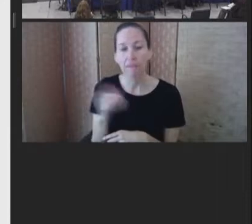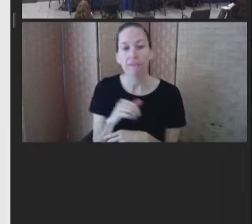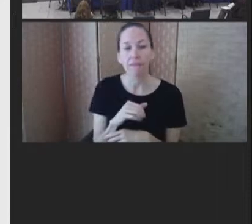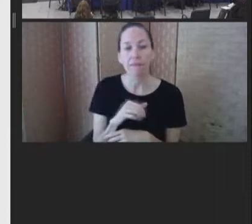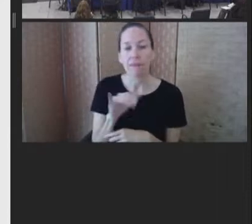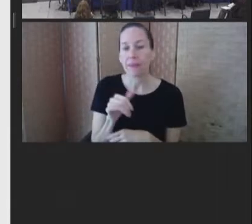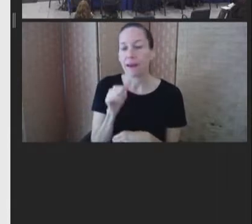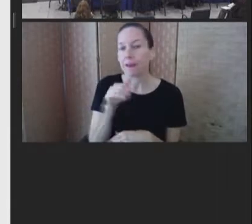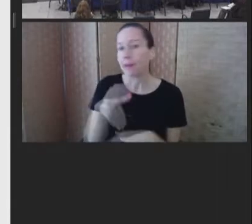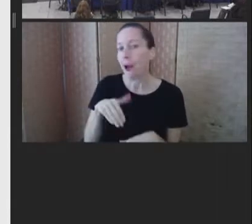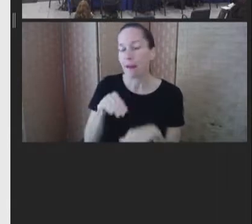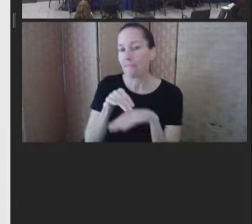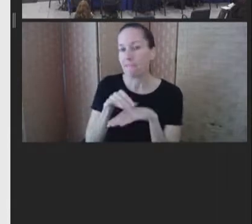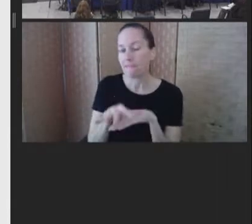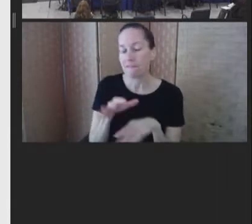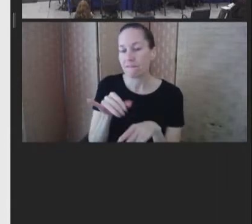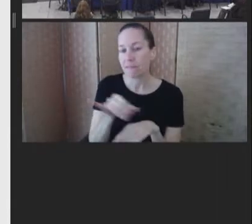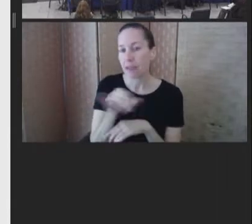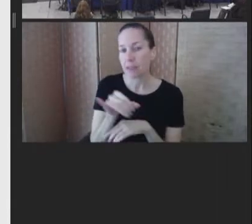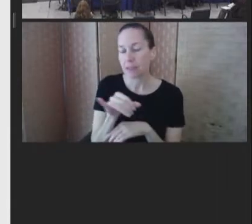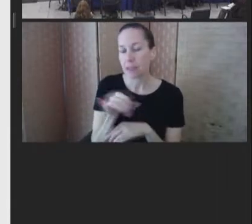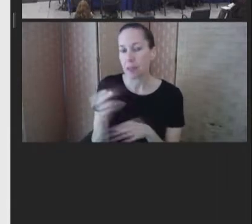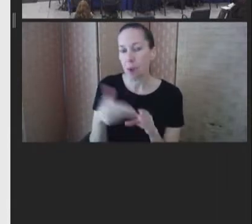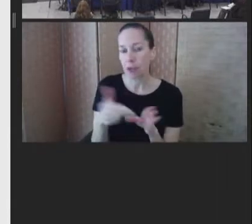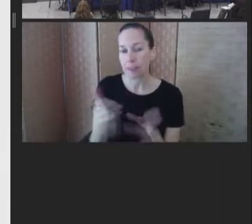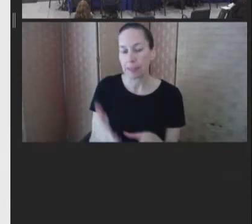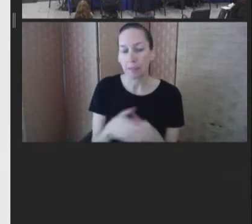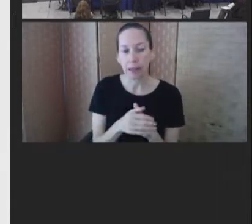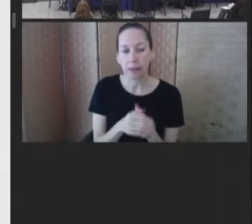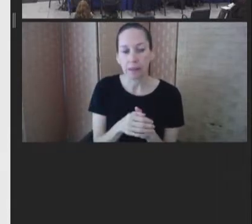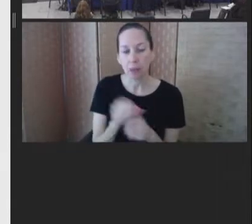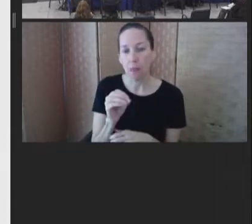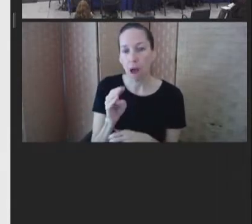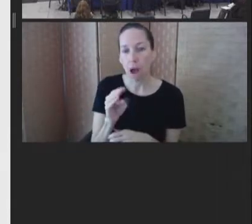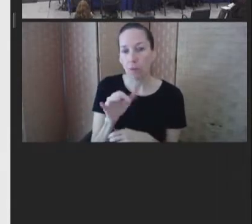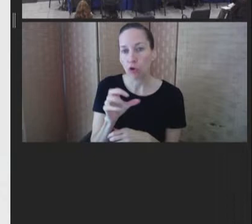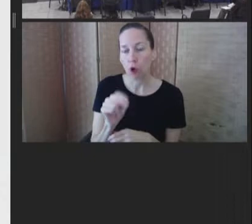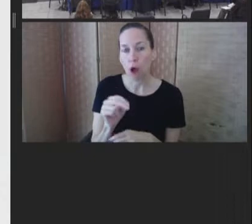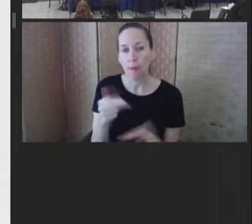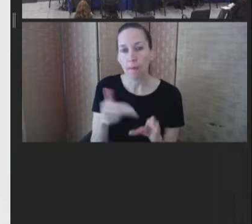Note the lower titer for the Omicron are variant, particularly BA.4/BA.5. Roughly a